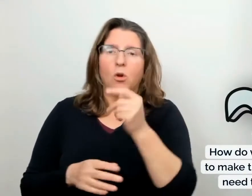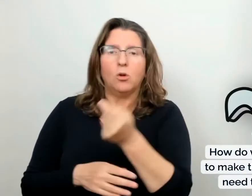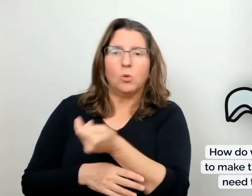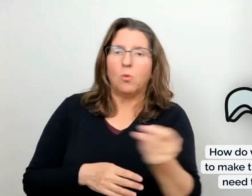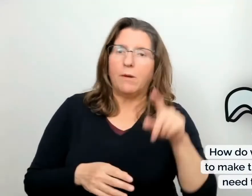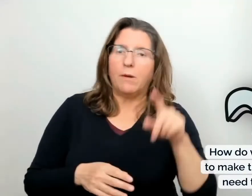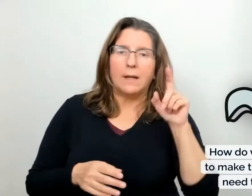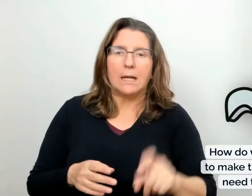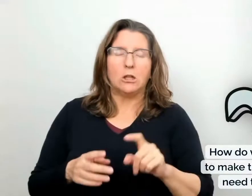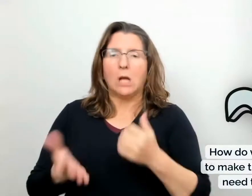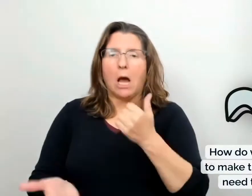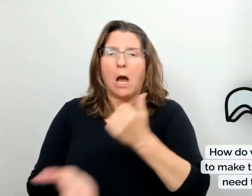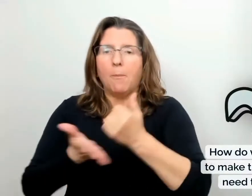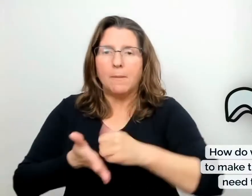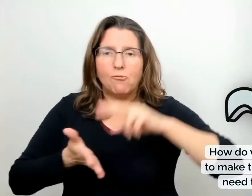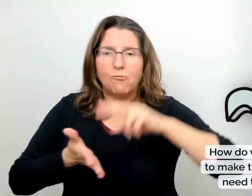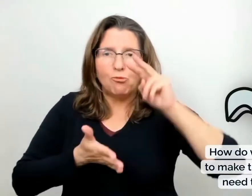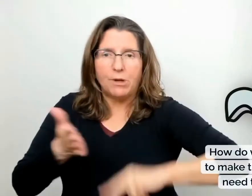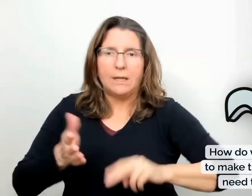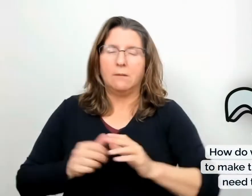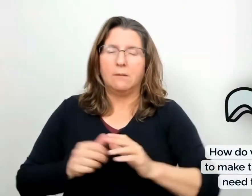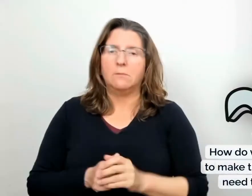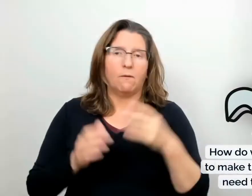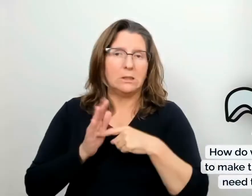I looked for tools to support their reading.